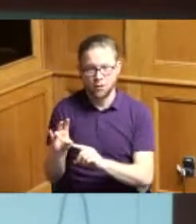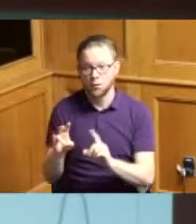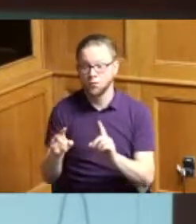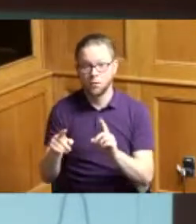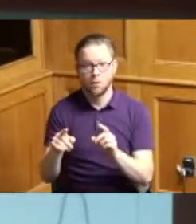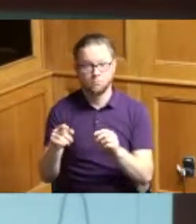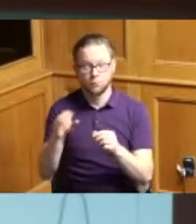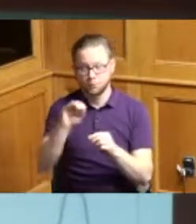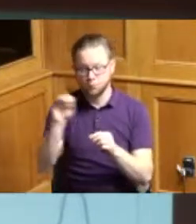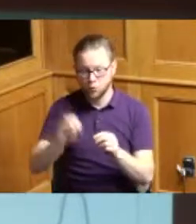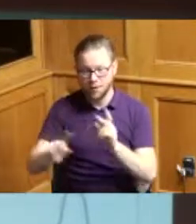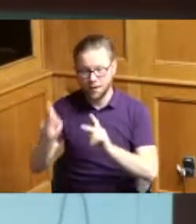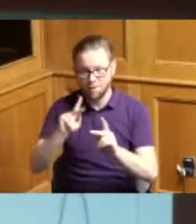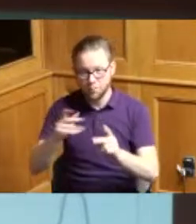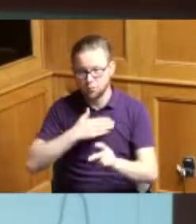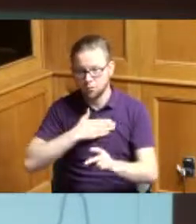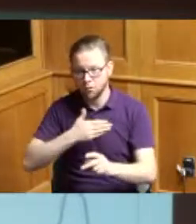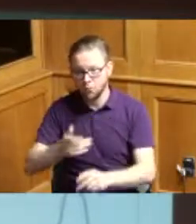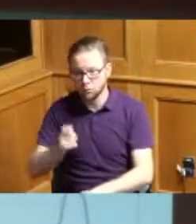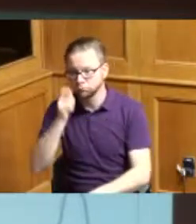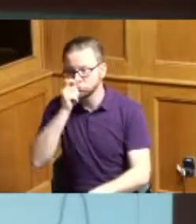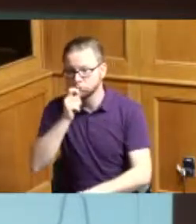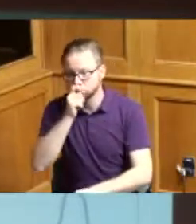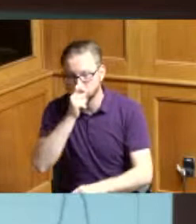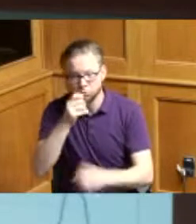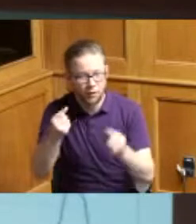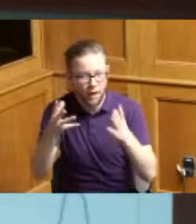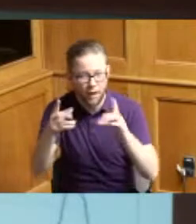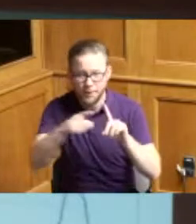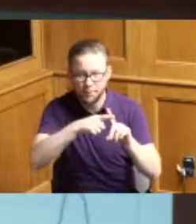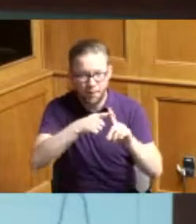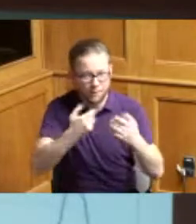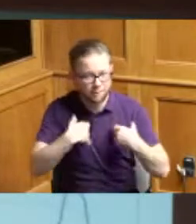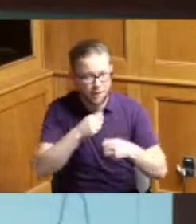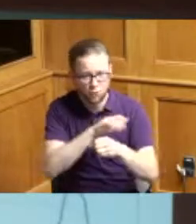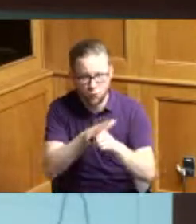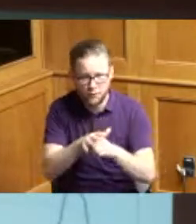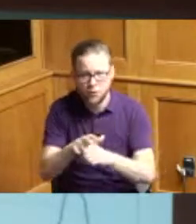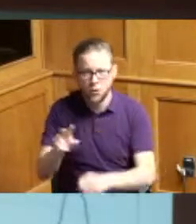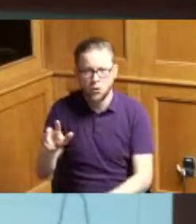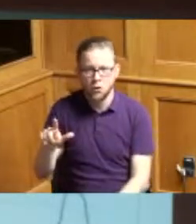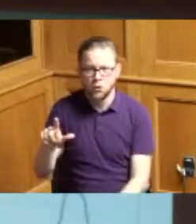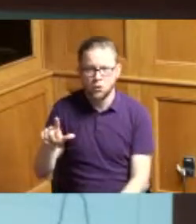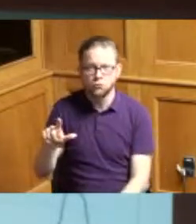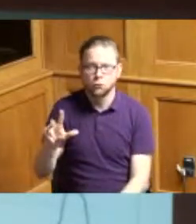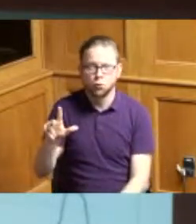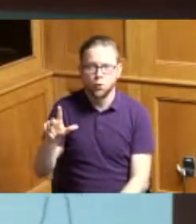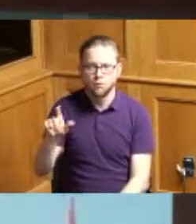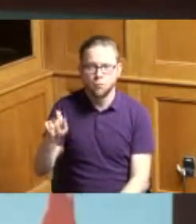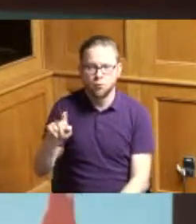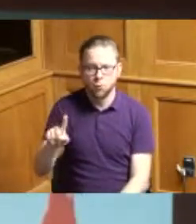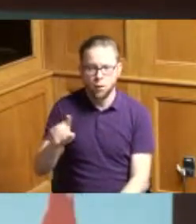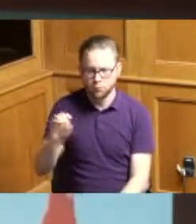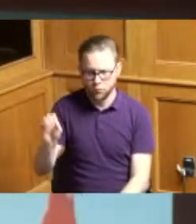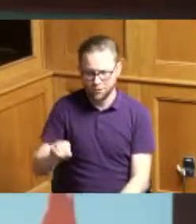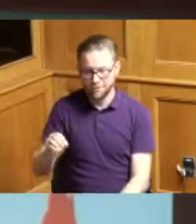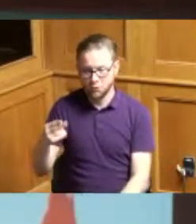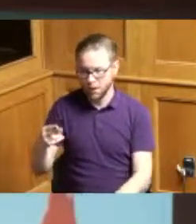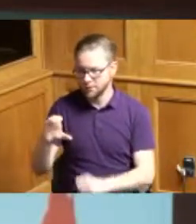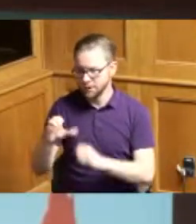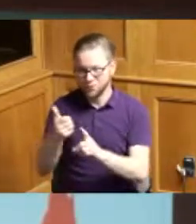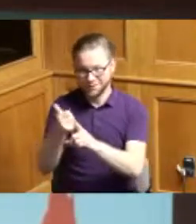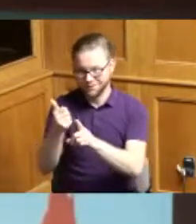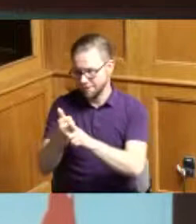we are at 23.1 percent for the region Hamilton County is at 21 looking at hospitalizations these